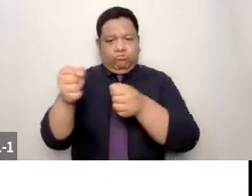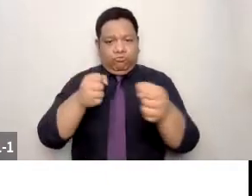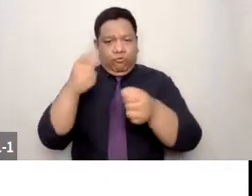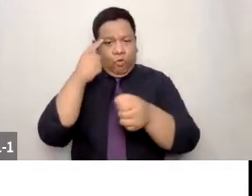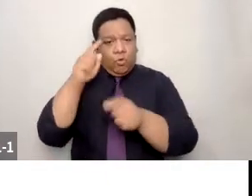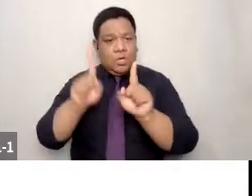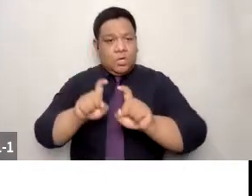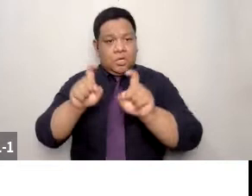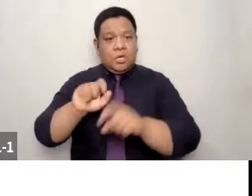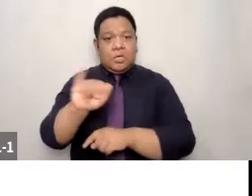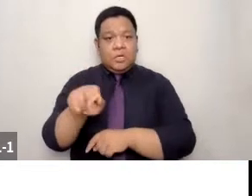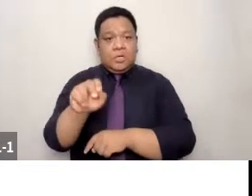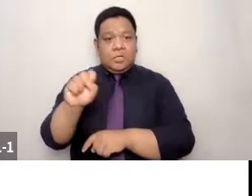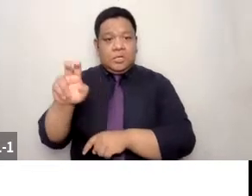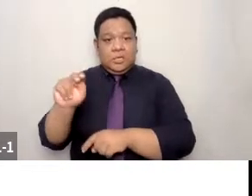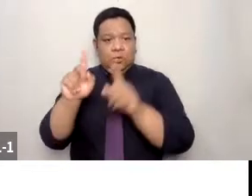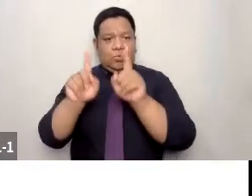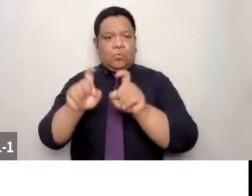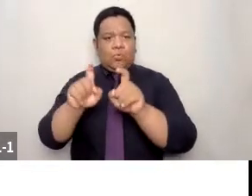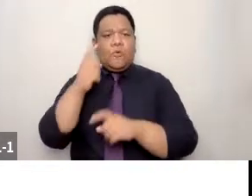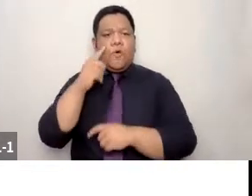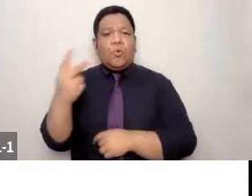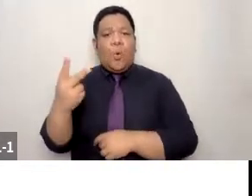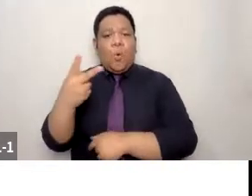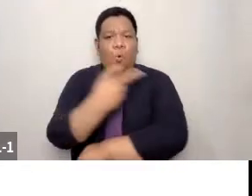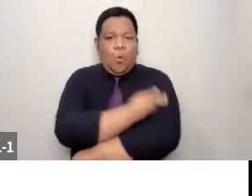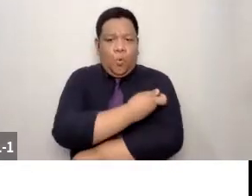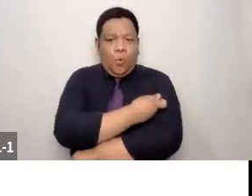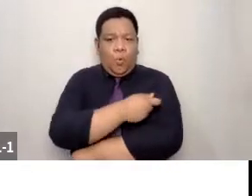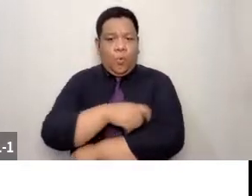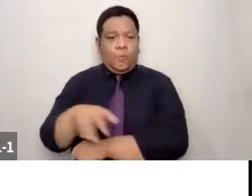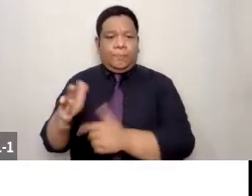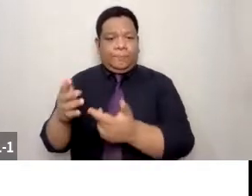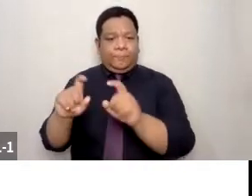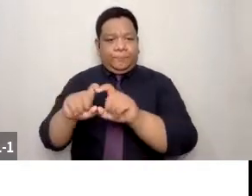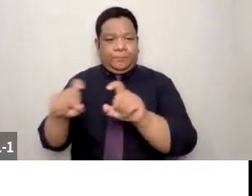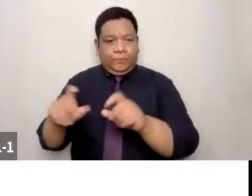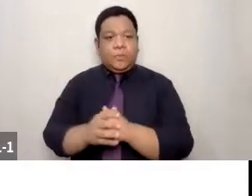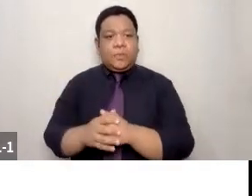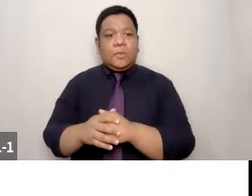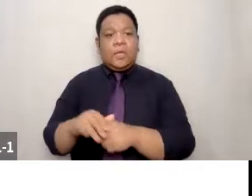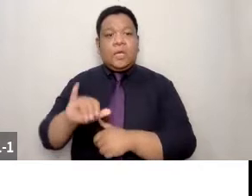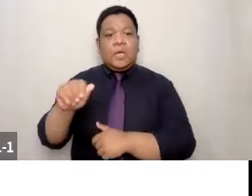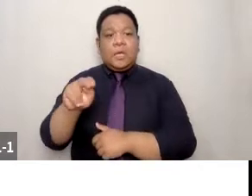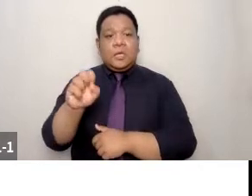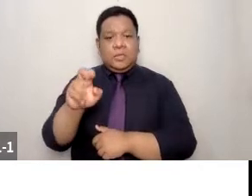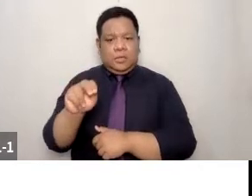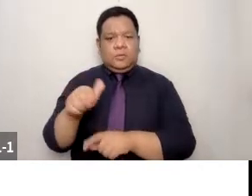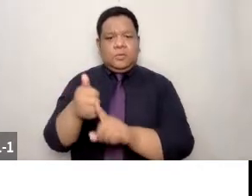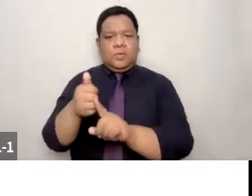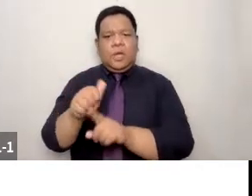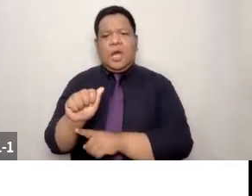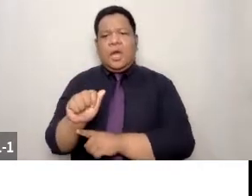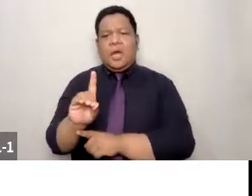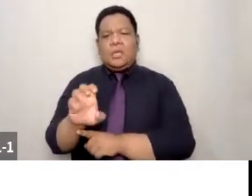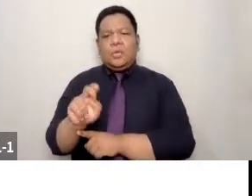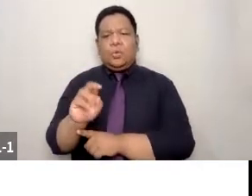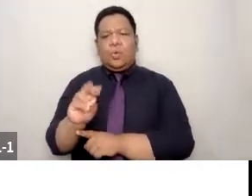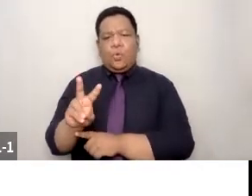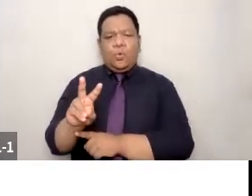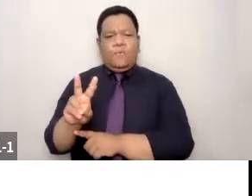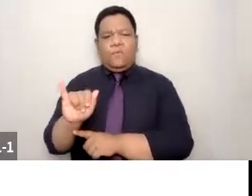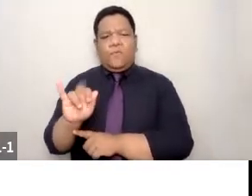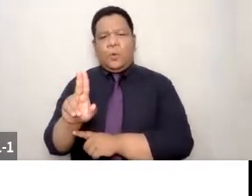Janssen is testing the two doses of their vaccine and that is an adenovirus which is an adeno vector virus vaccine.